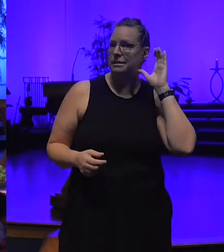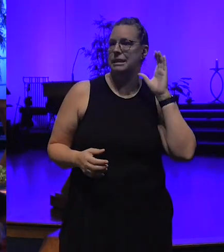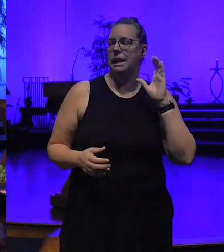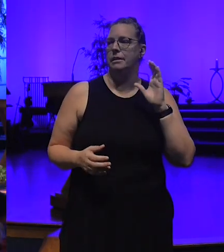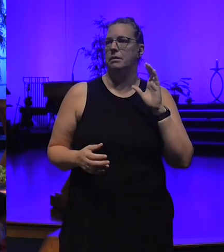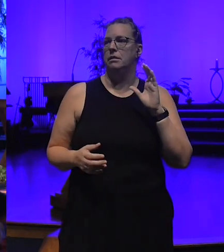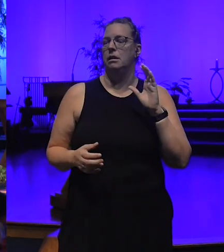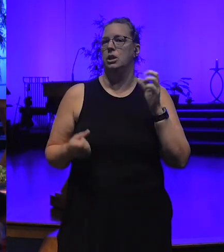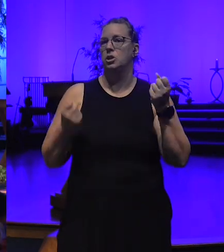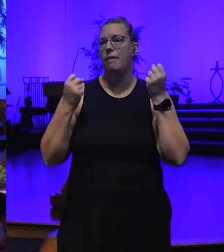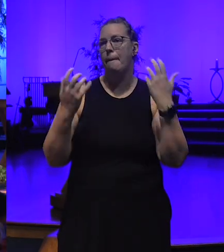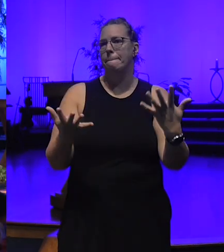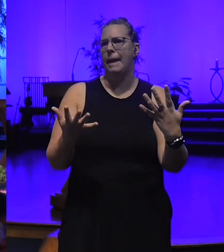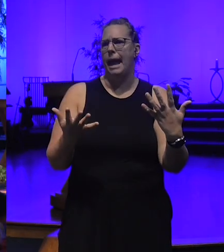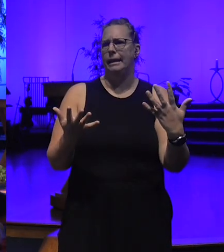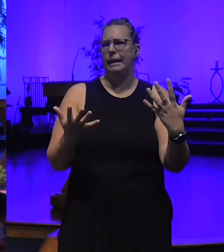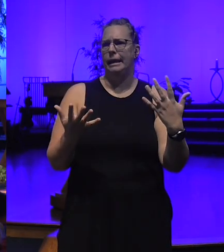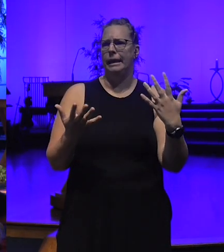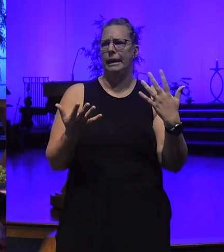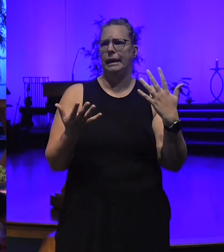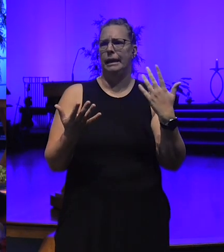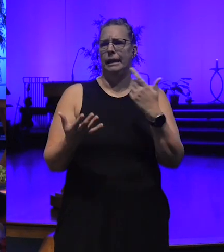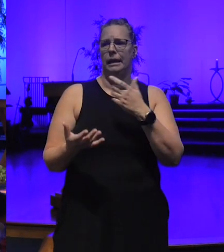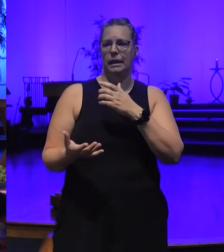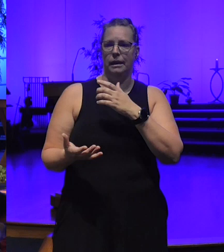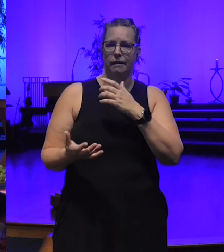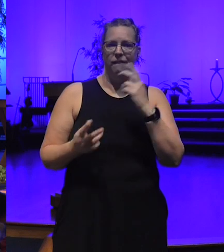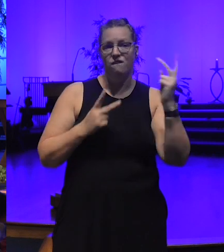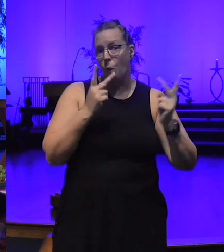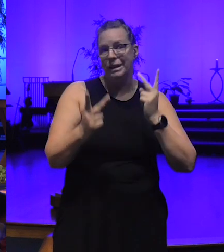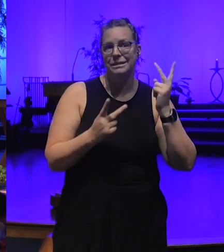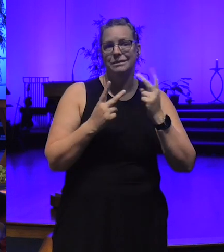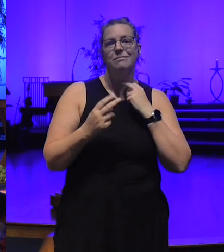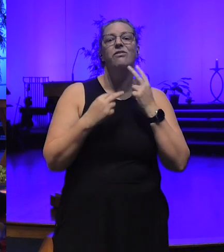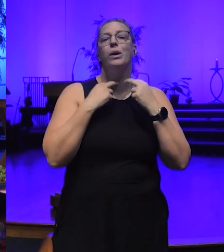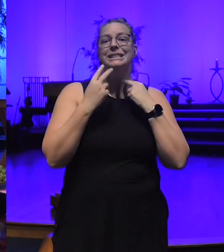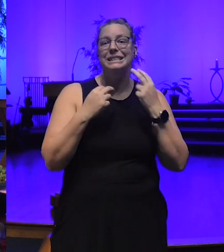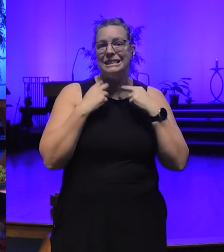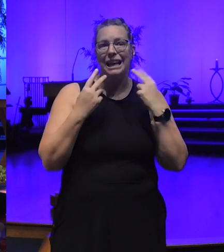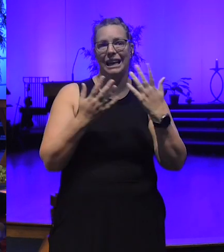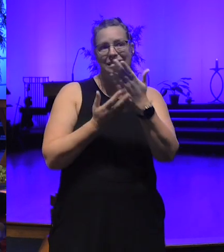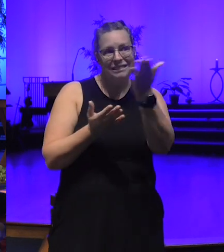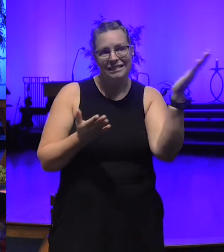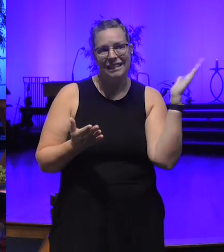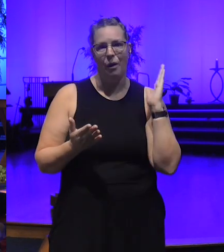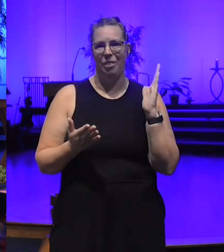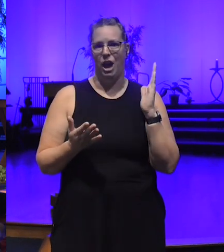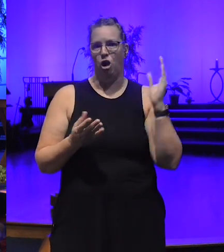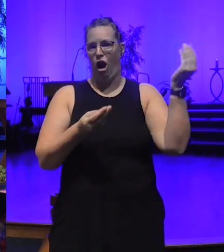many large Committee of voices is trying to tell us in our lives we may have to surrender